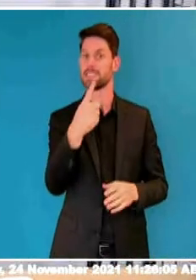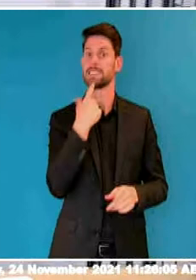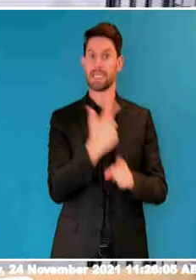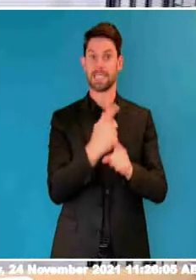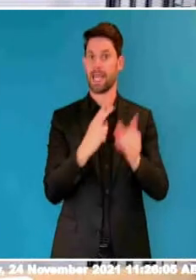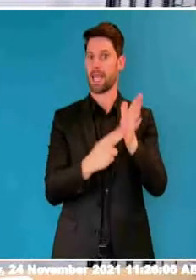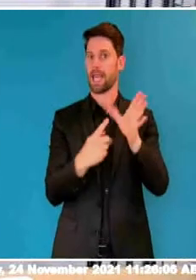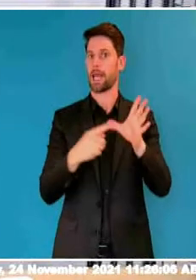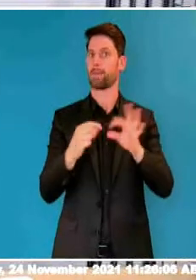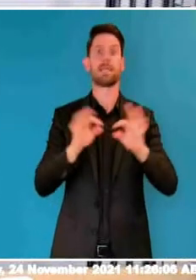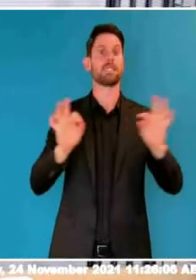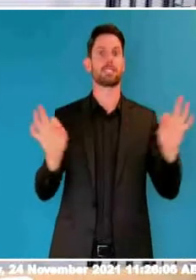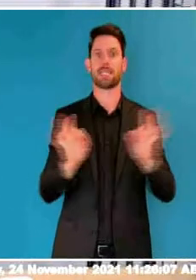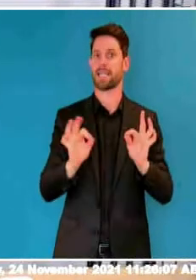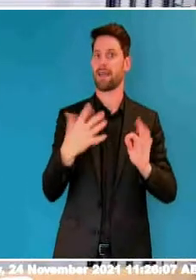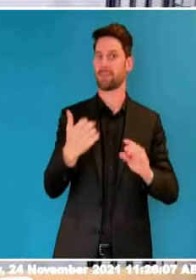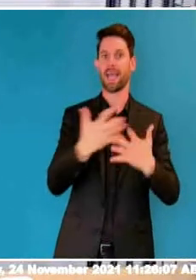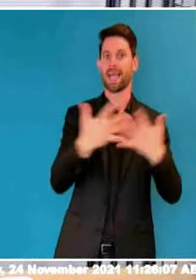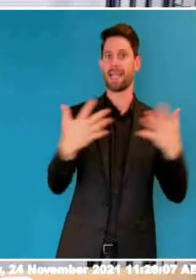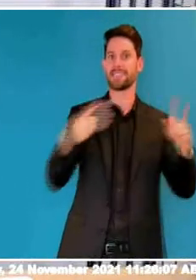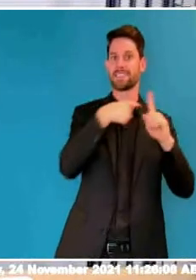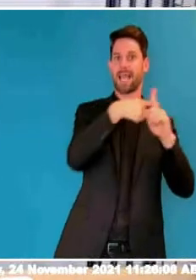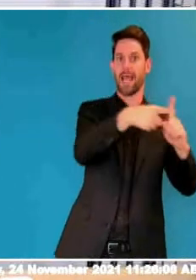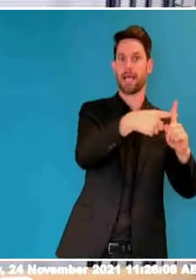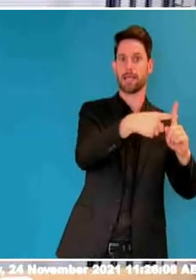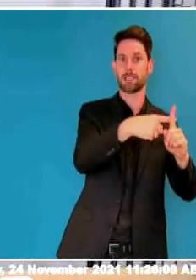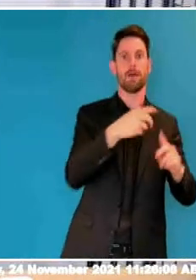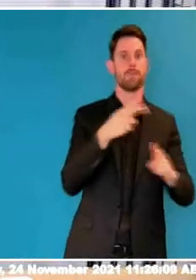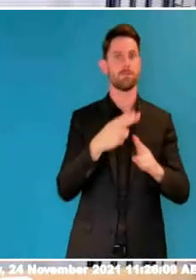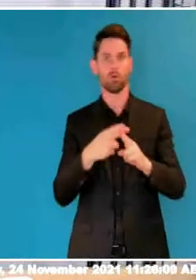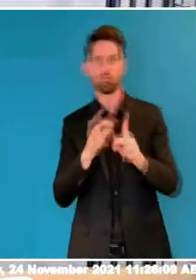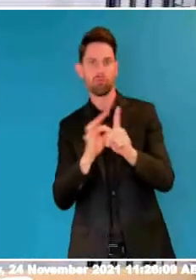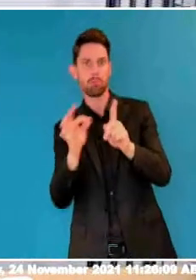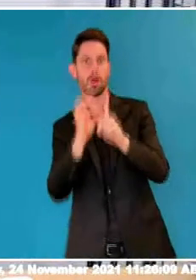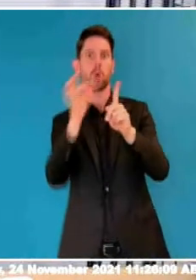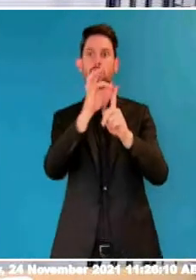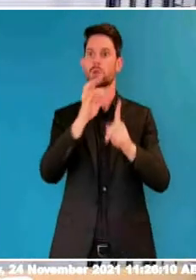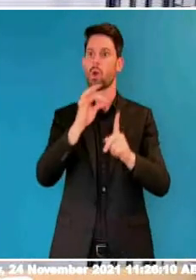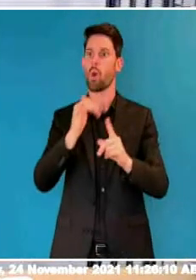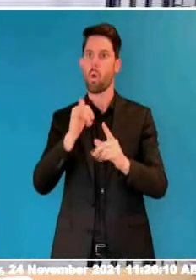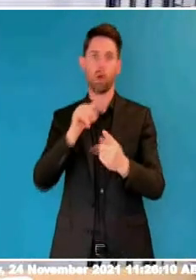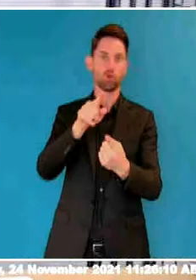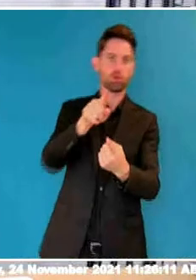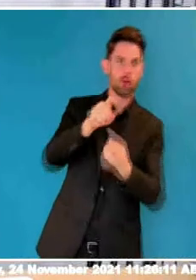recruiting, promoting or retaining employees with disability, so you refer to a range of